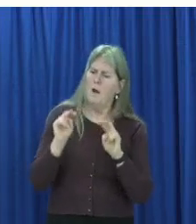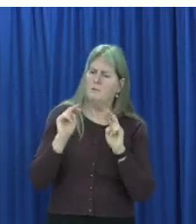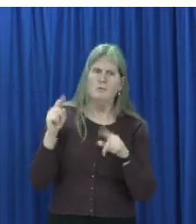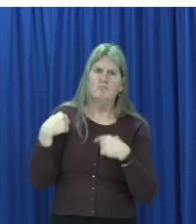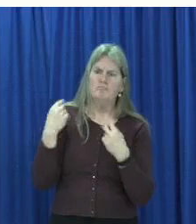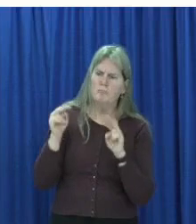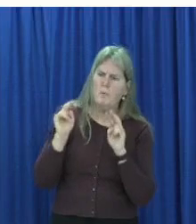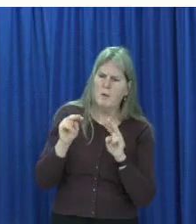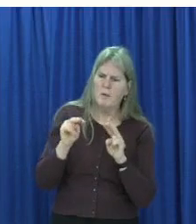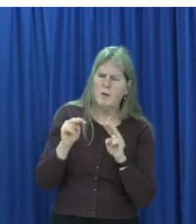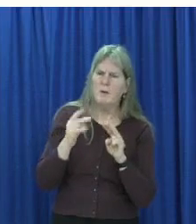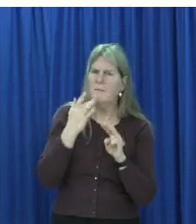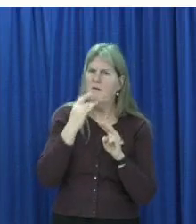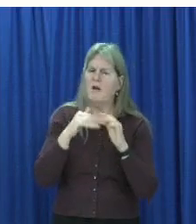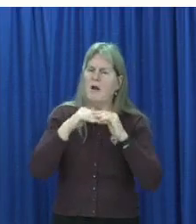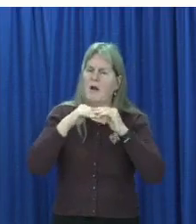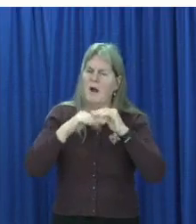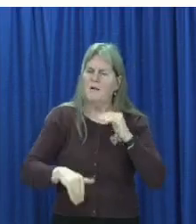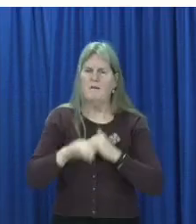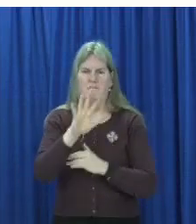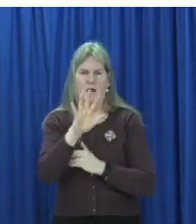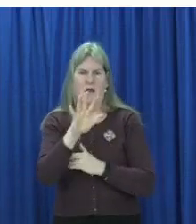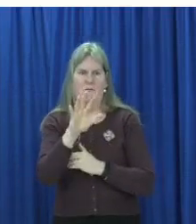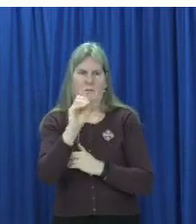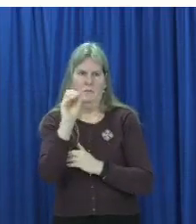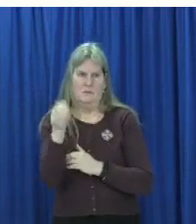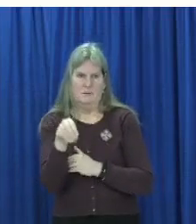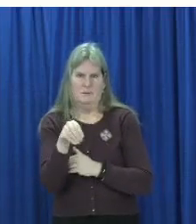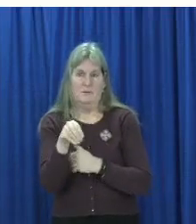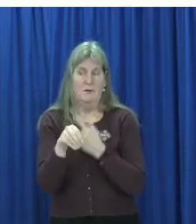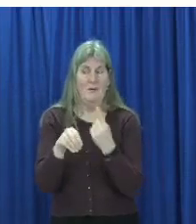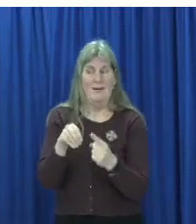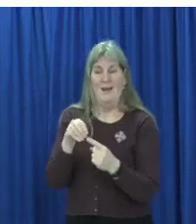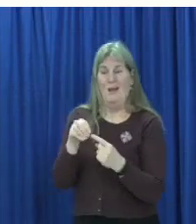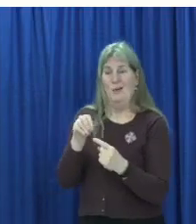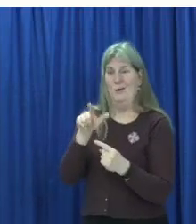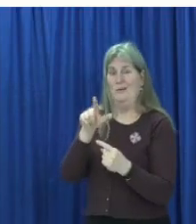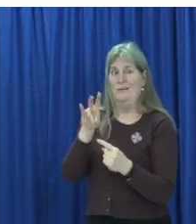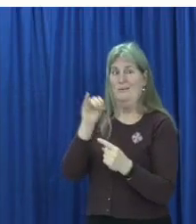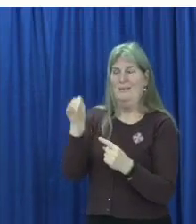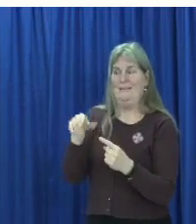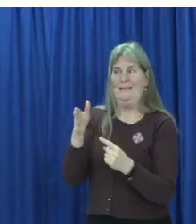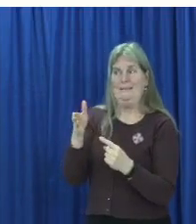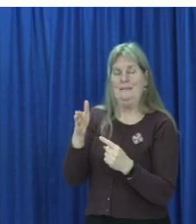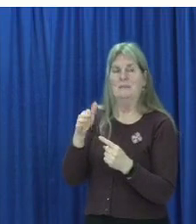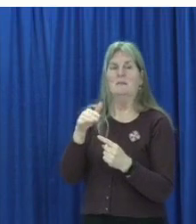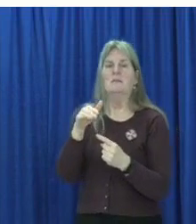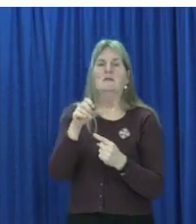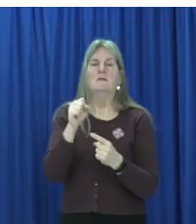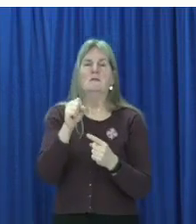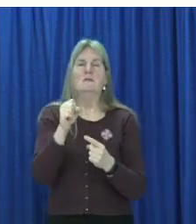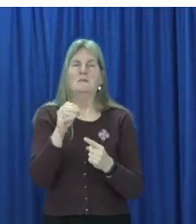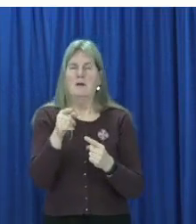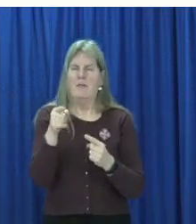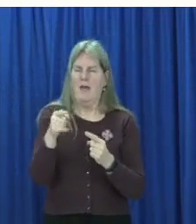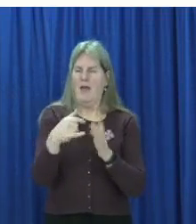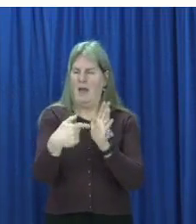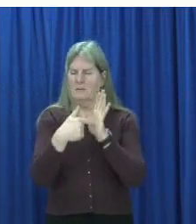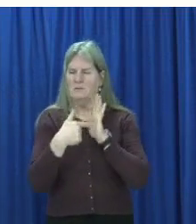below 5%, and it's now at 27%. And so, it gives us a sense of the number of cases who are not getting tested.